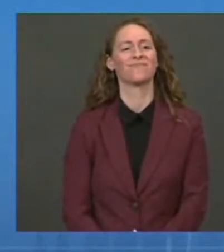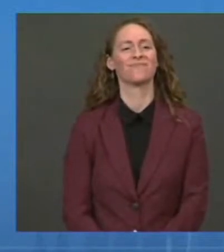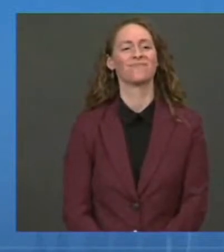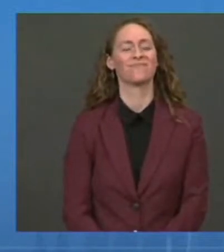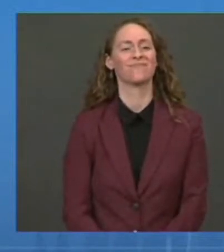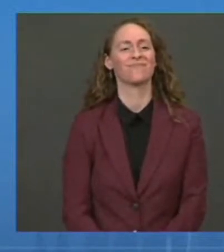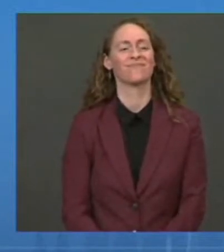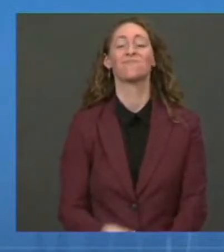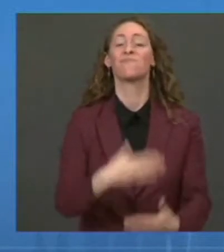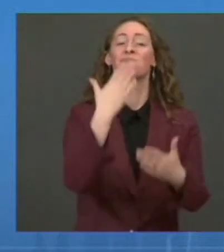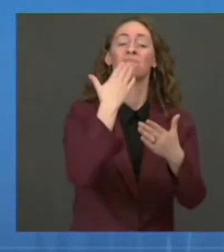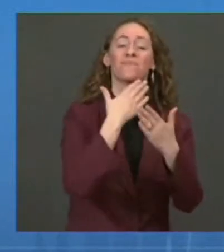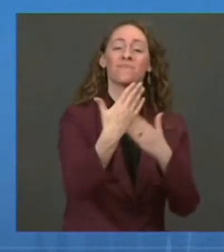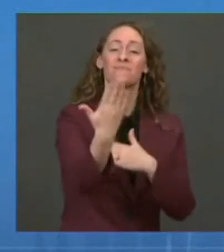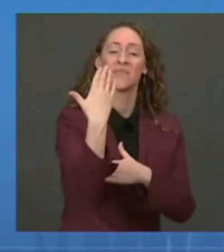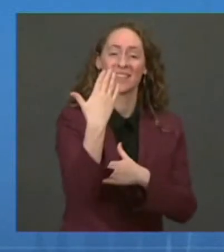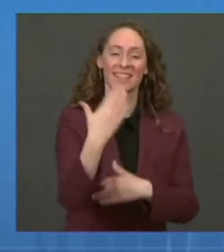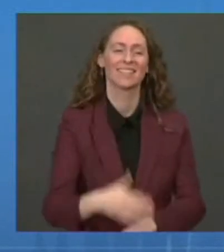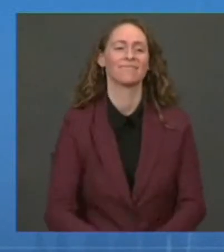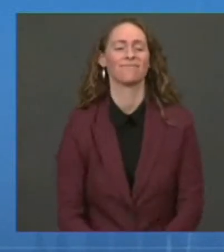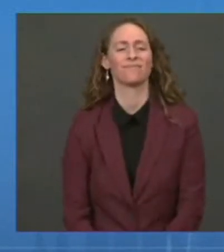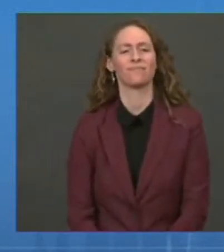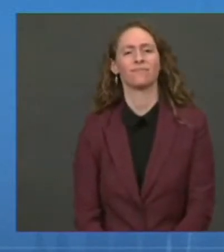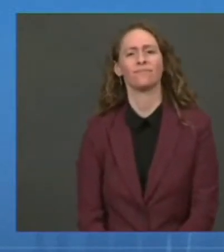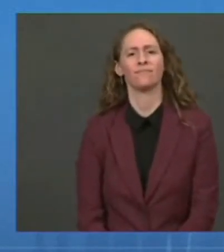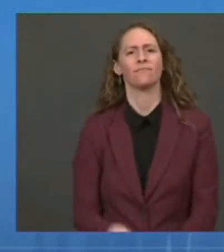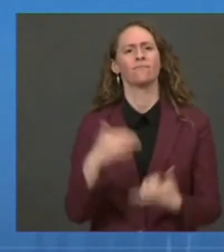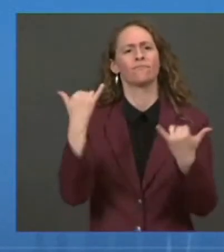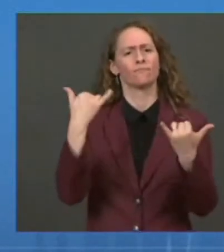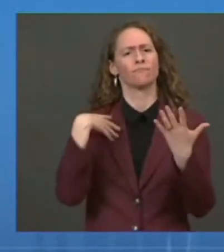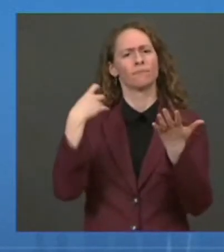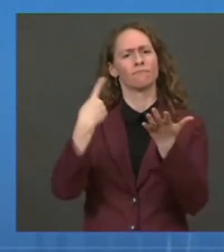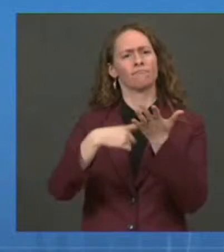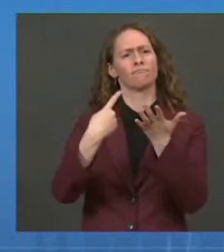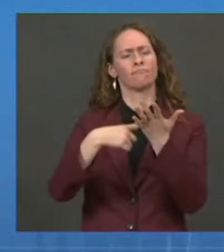GOOD MORNING. I'D LIKE TOSTART BY WALKING